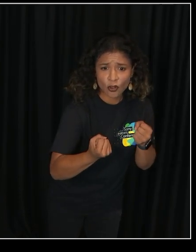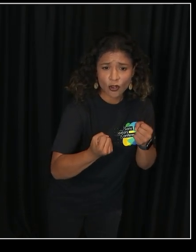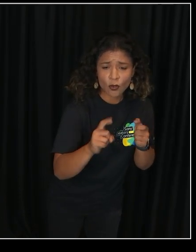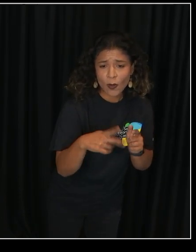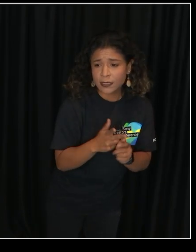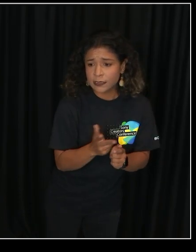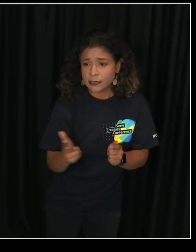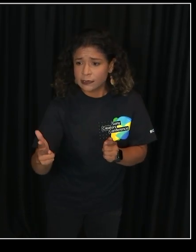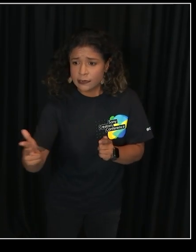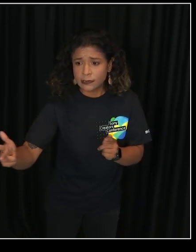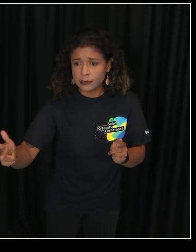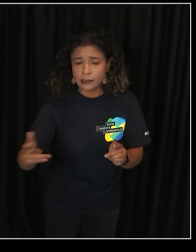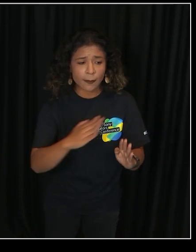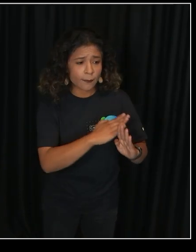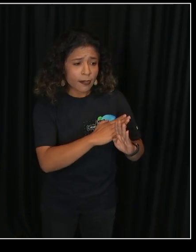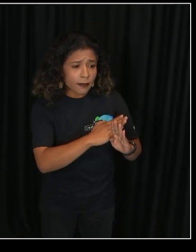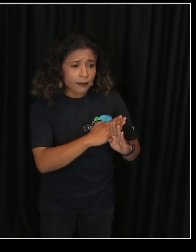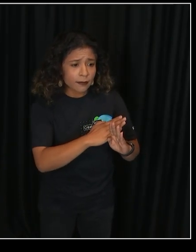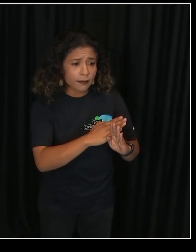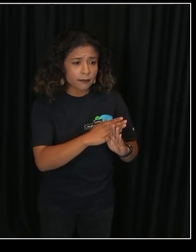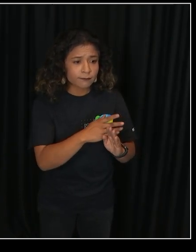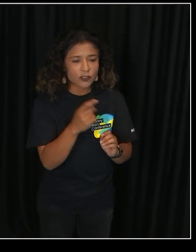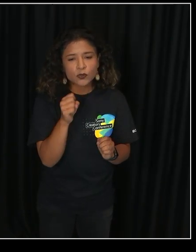in order to try to get ahead in the race.